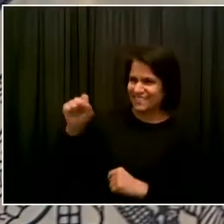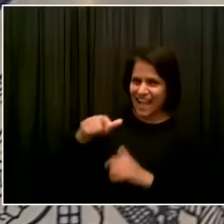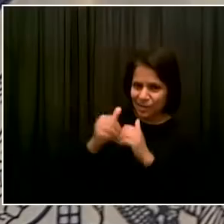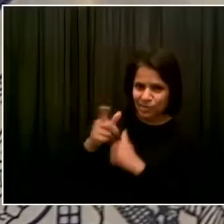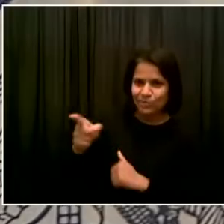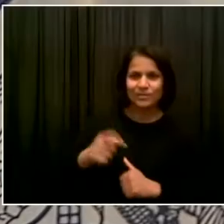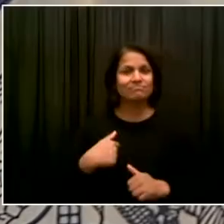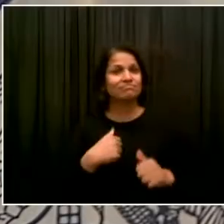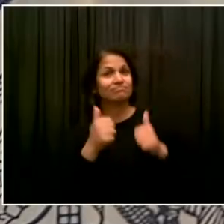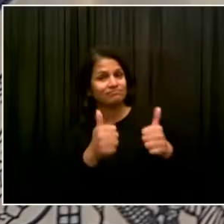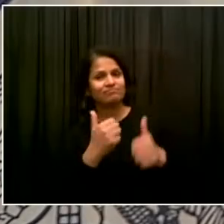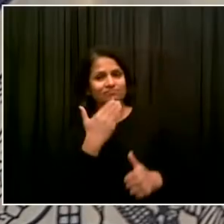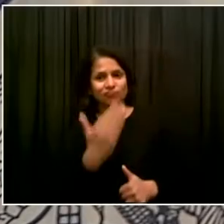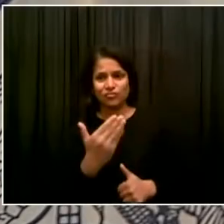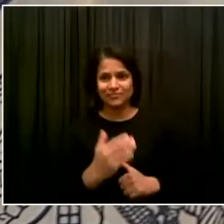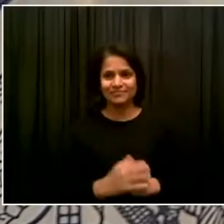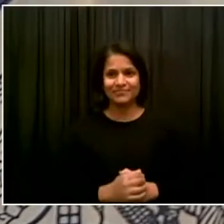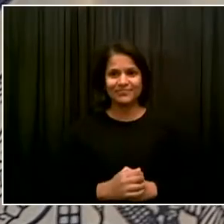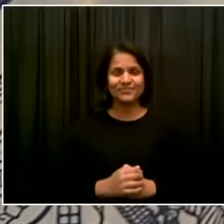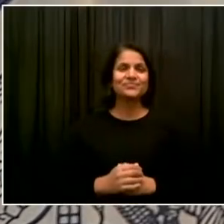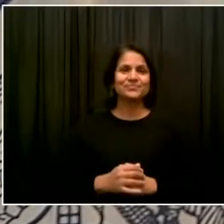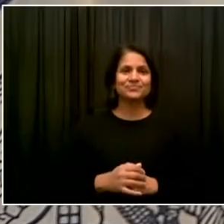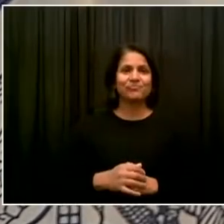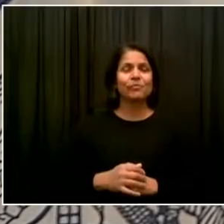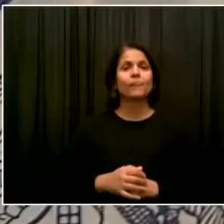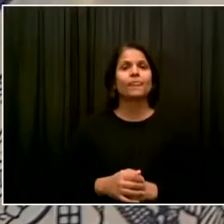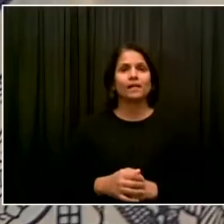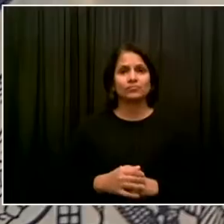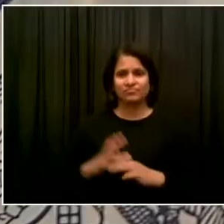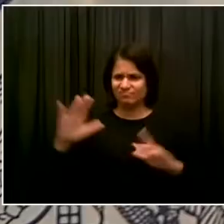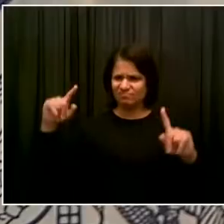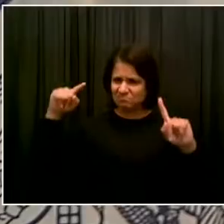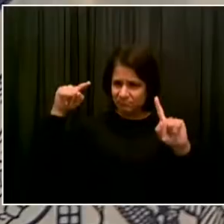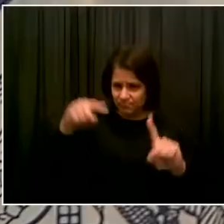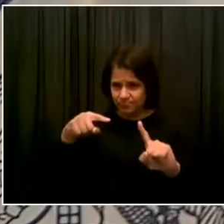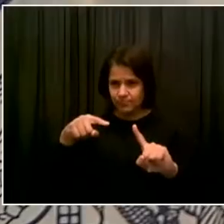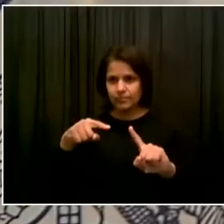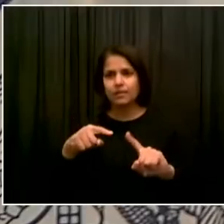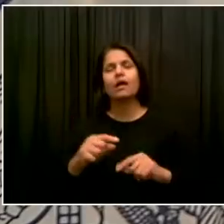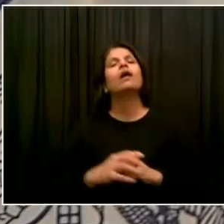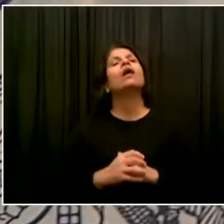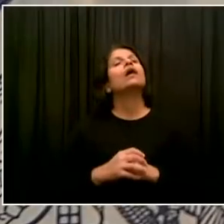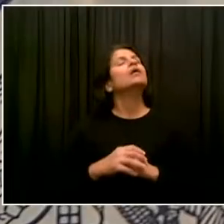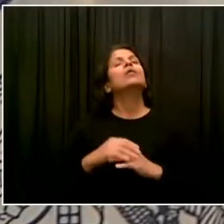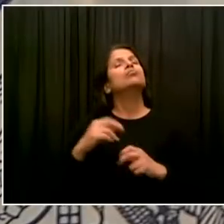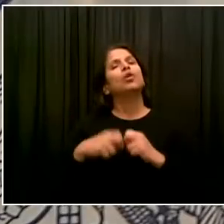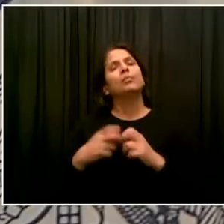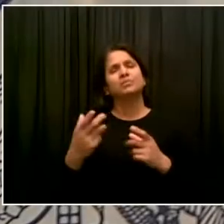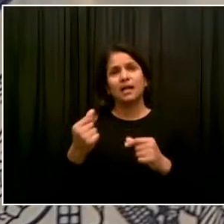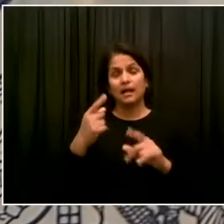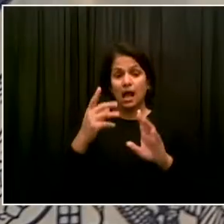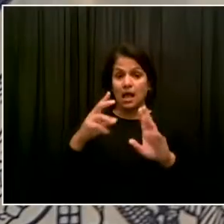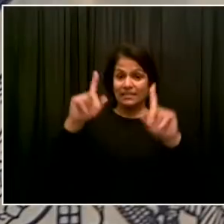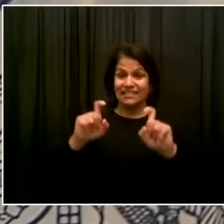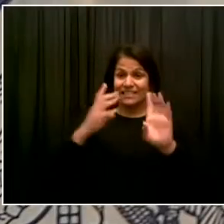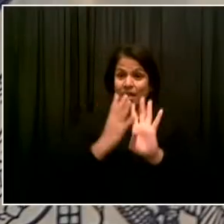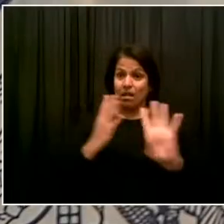NBC. I WANT TO DRILL DOWN ON